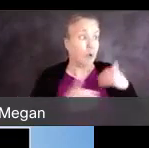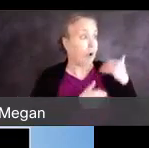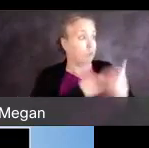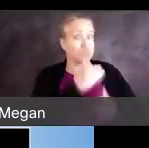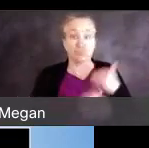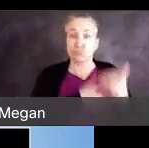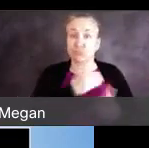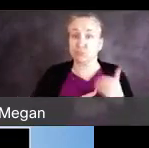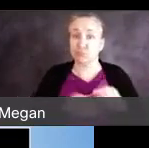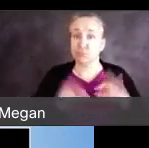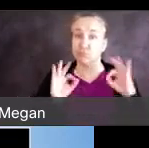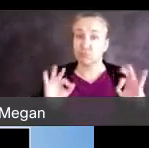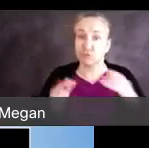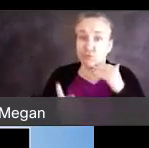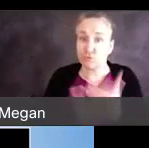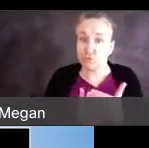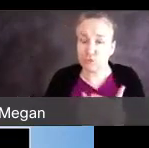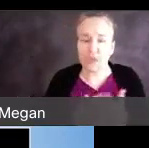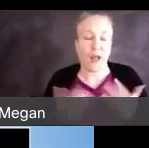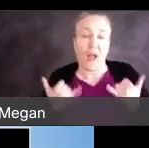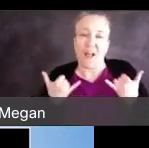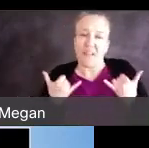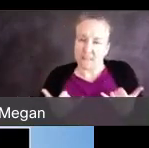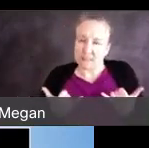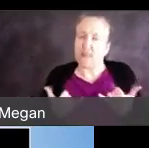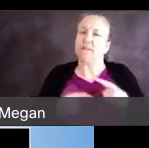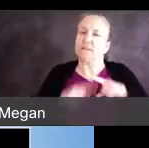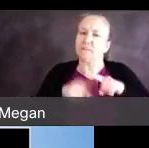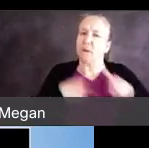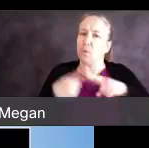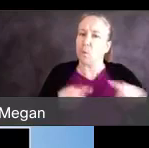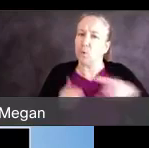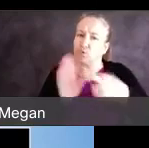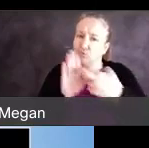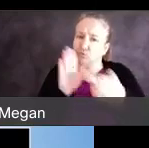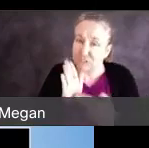At this time and depending upon when you registered, it may take up to 12